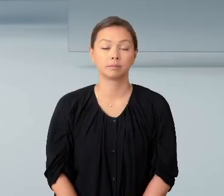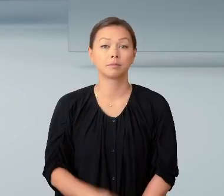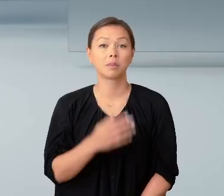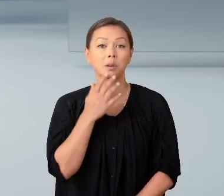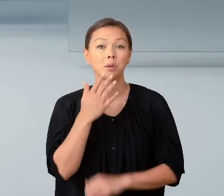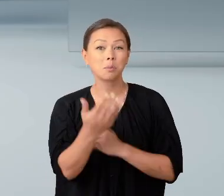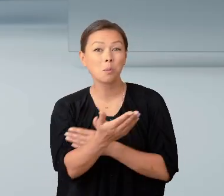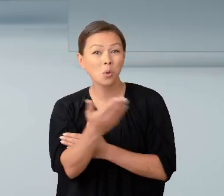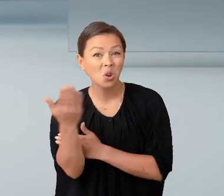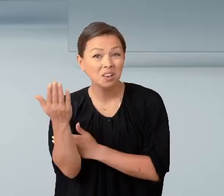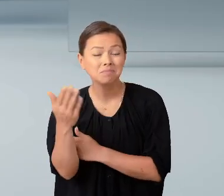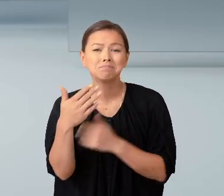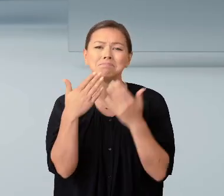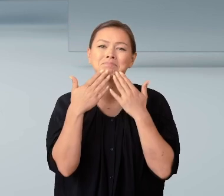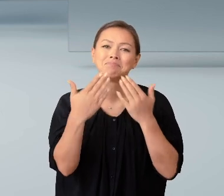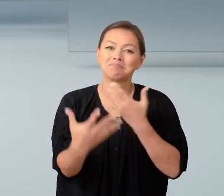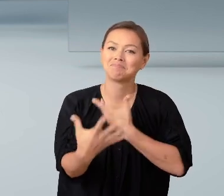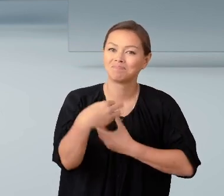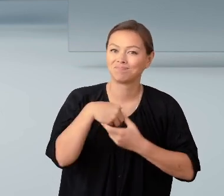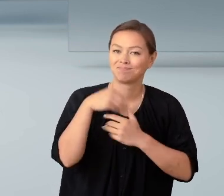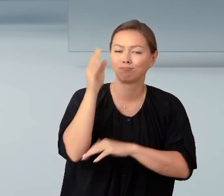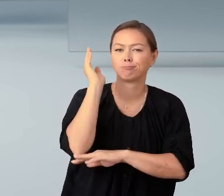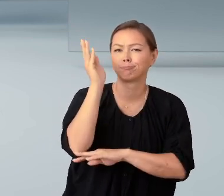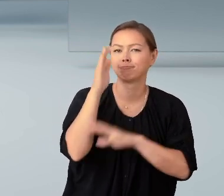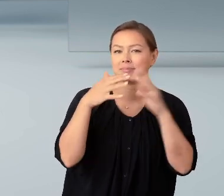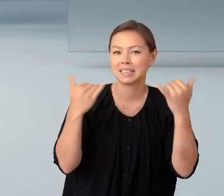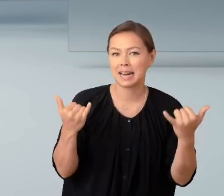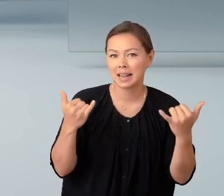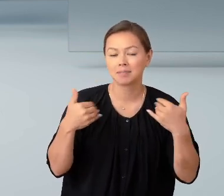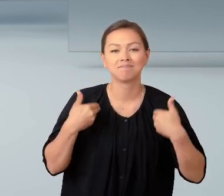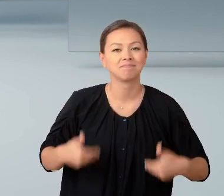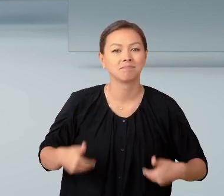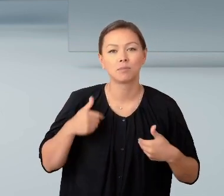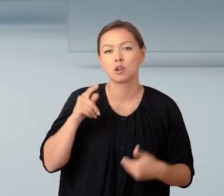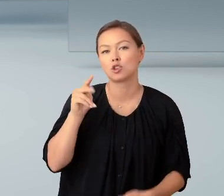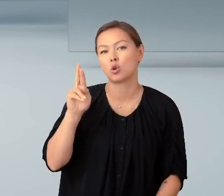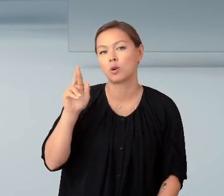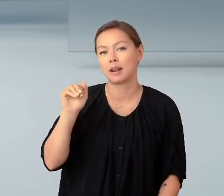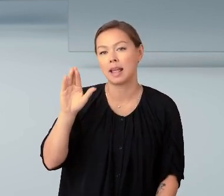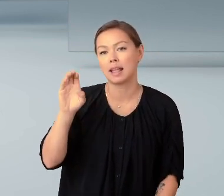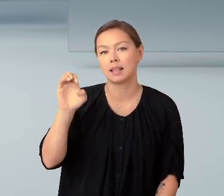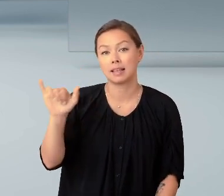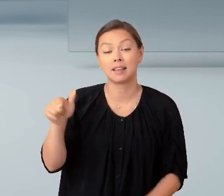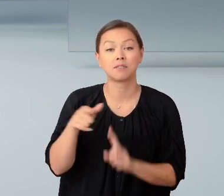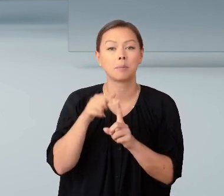Tracey: Good morning, everyone. Thank you for joining our webinar today. I'm Tracey from Encore, and I'll be your host and presenter